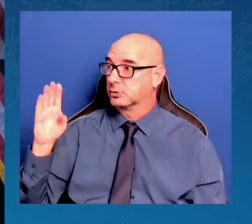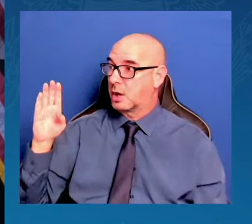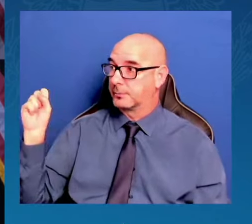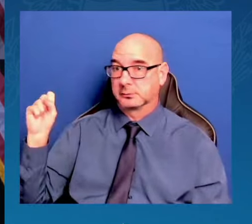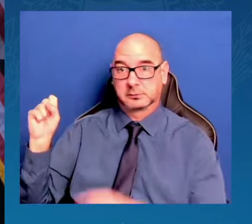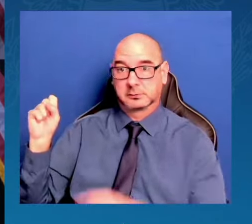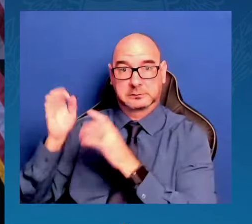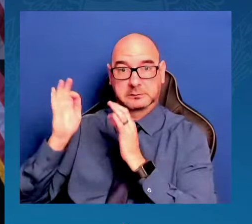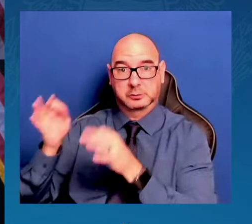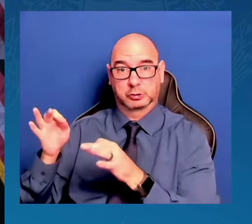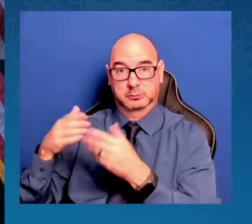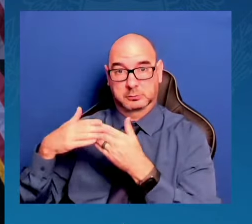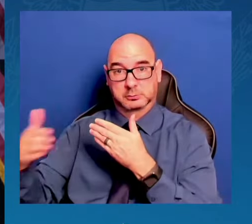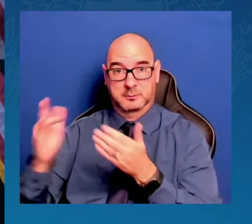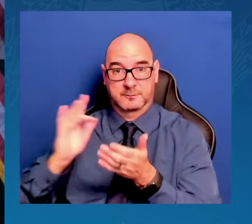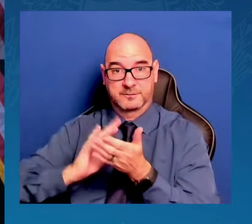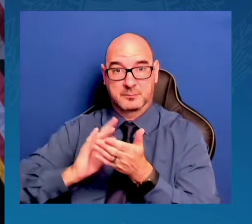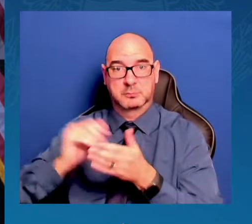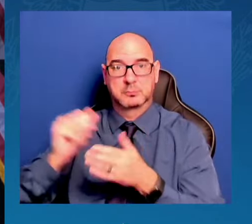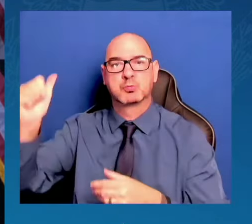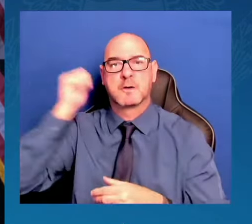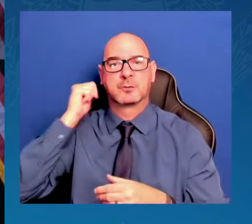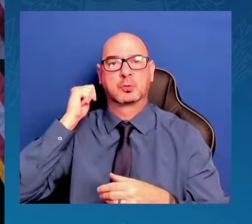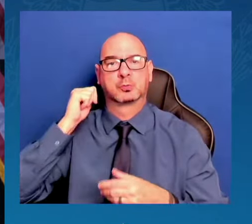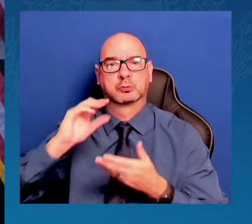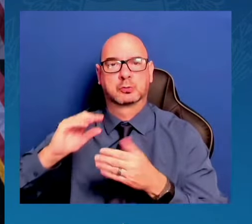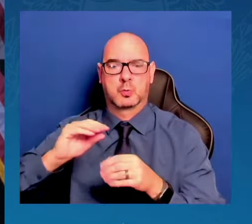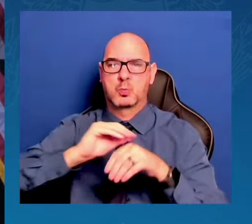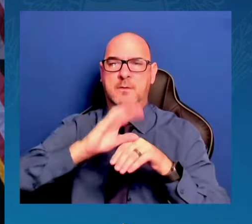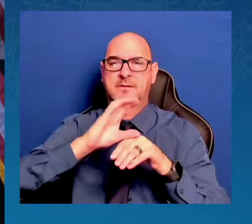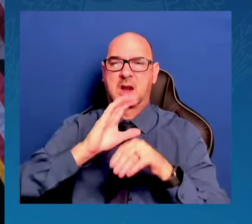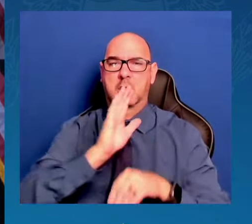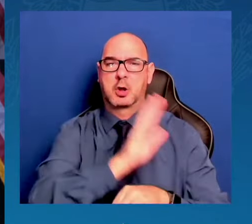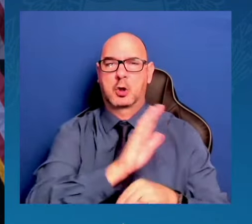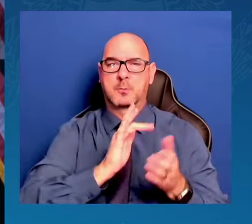afraid that they could be prosecuted under the state's radical law.